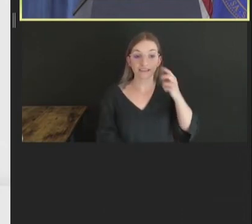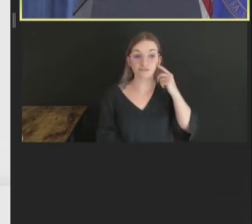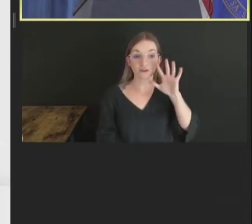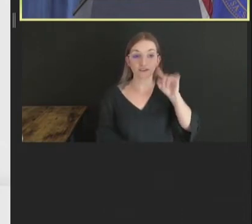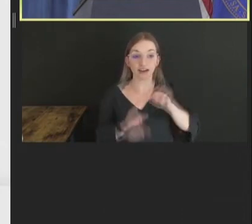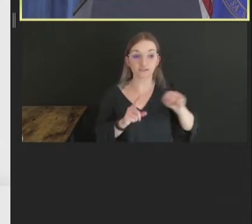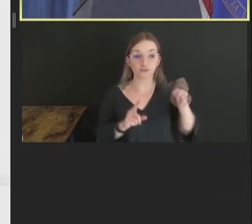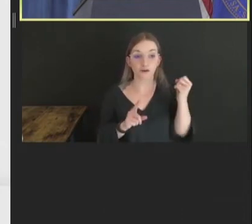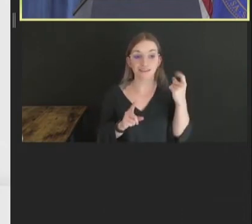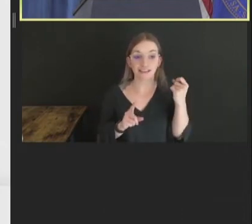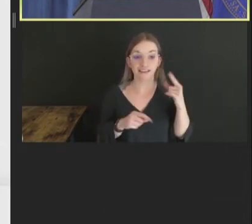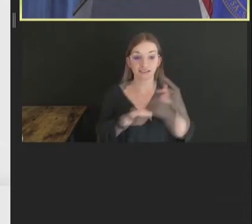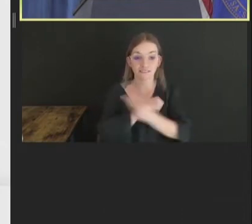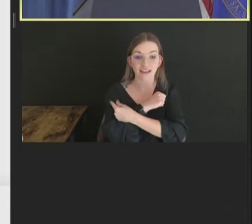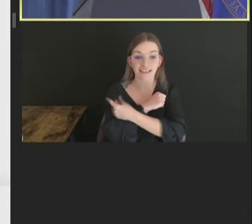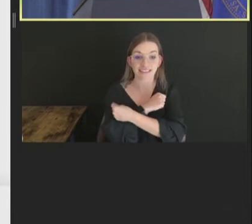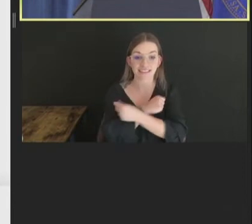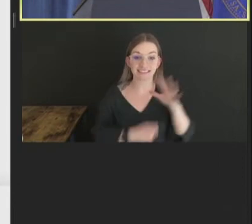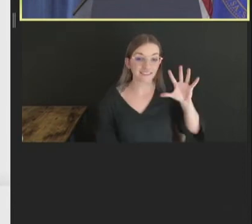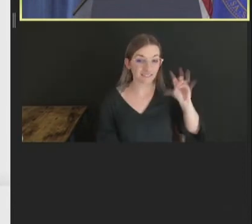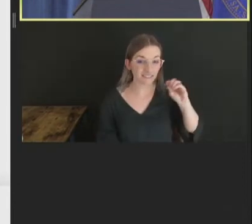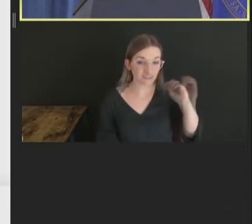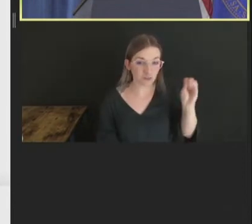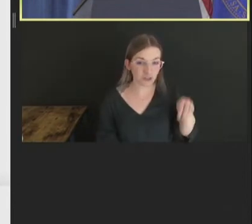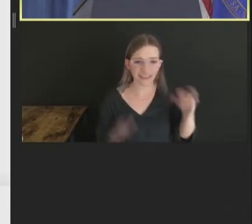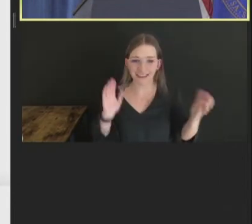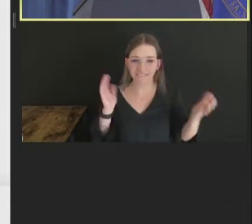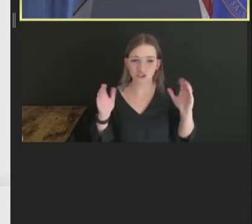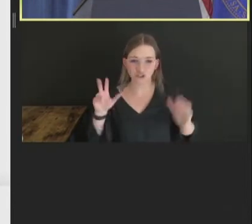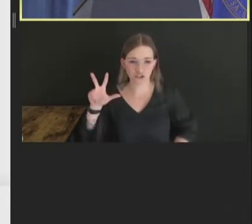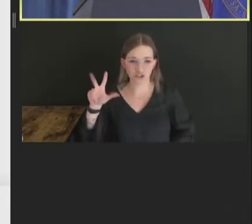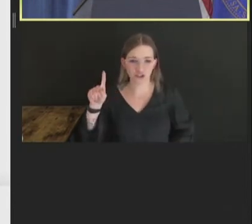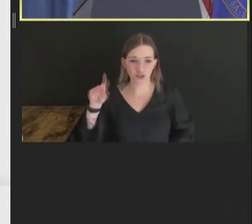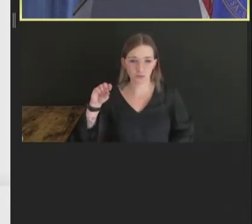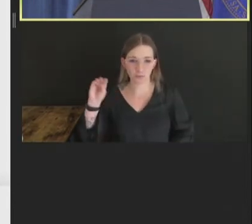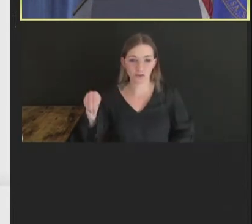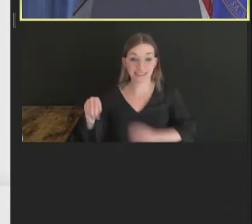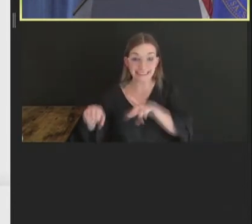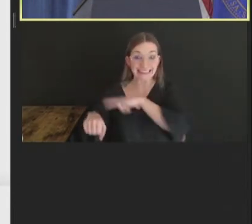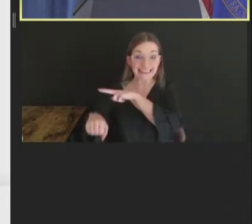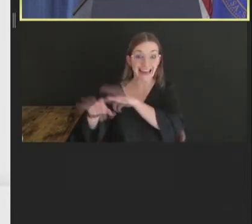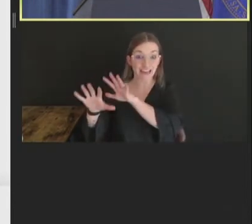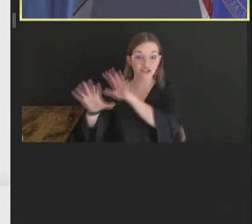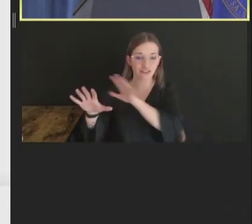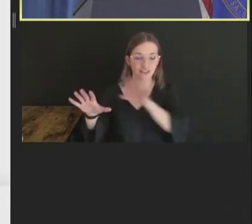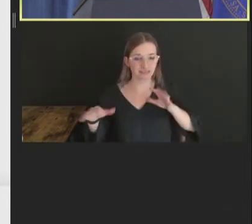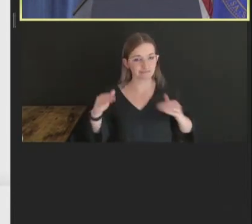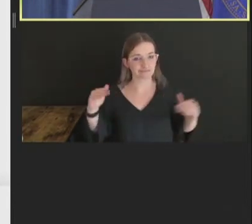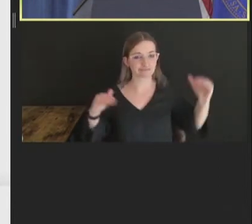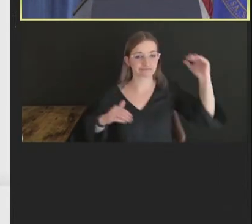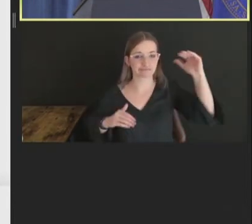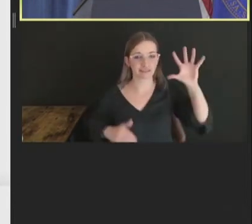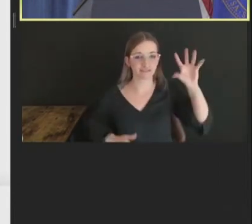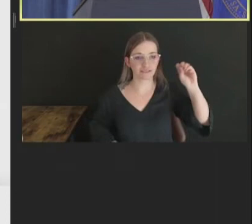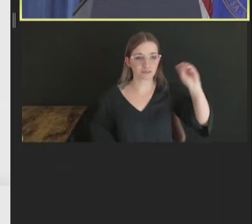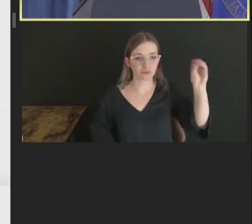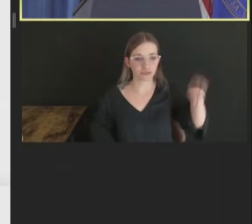is 50 percent versus 31 percent nationally, as well as the 12-to-19-year-old, 76 percent versus